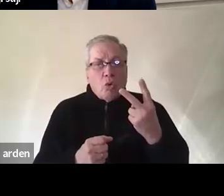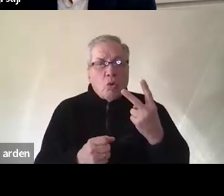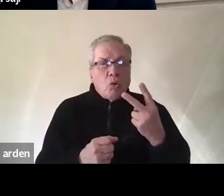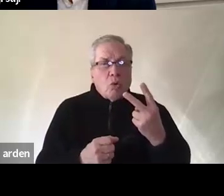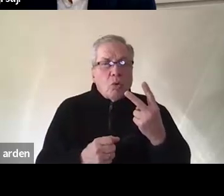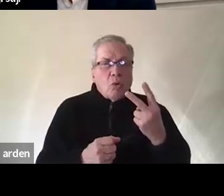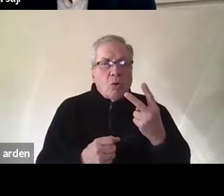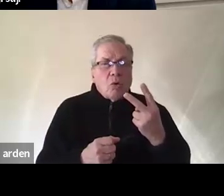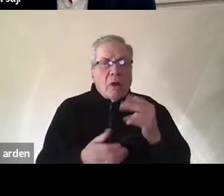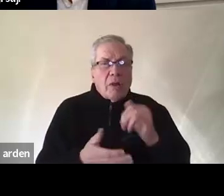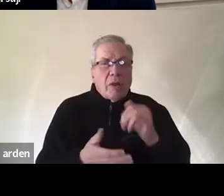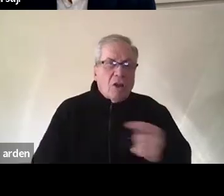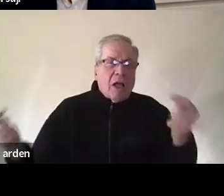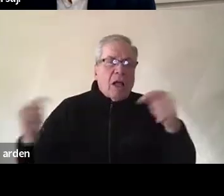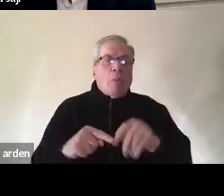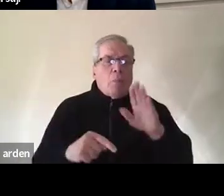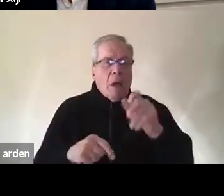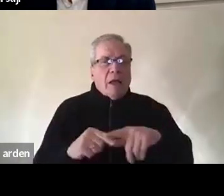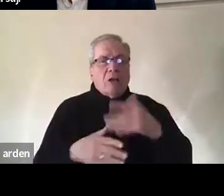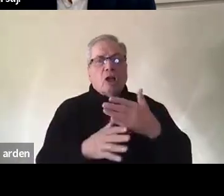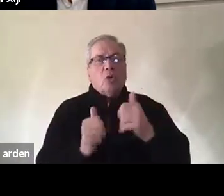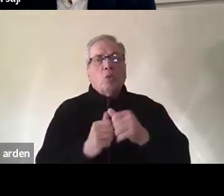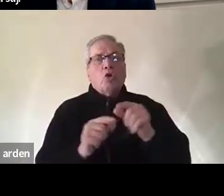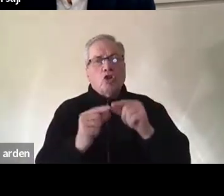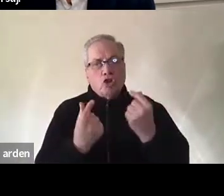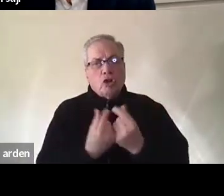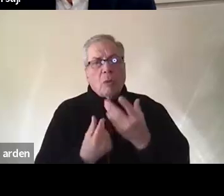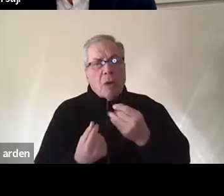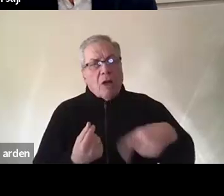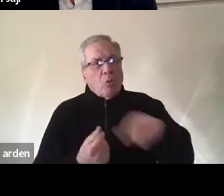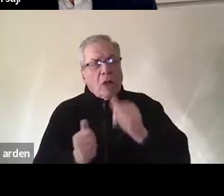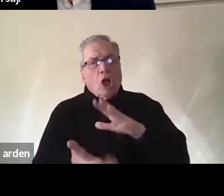takeaways that you can come back and share with the group so we can all be learning about some